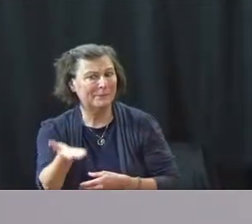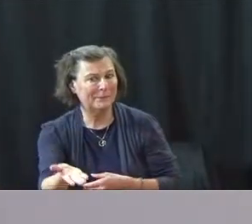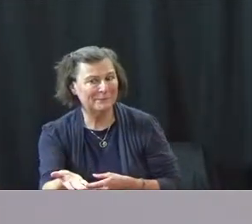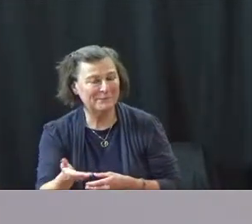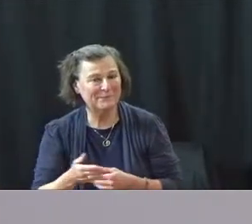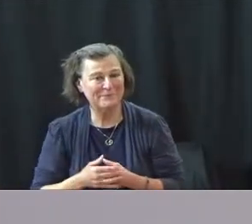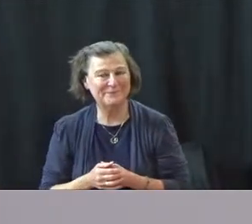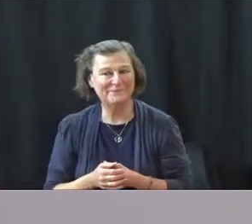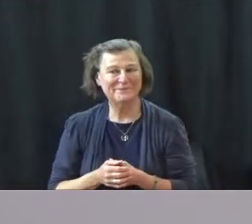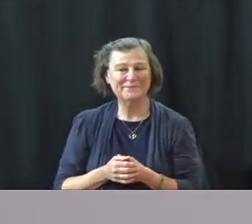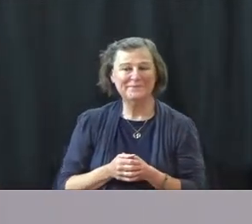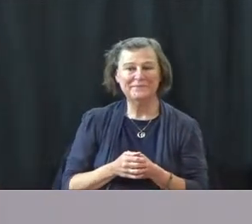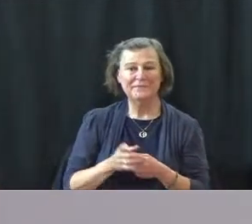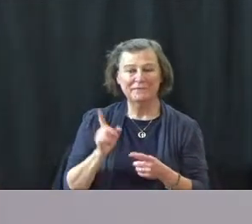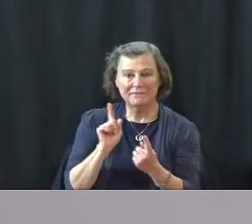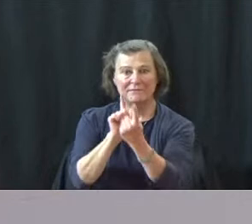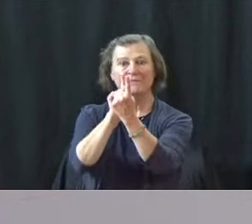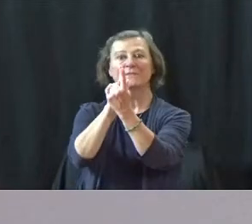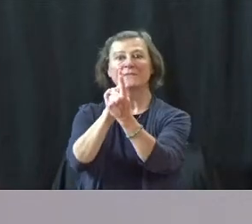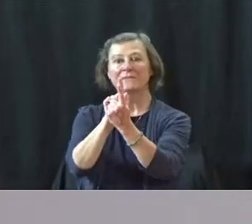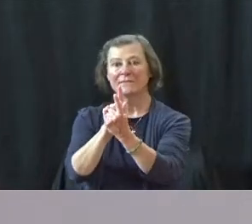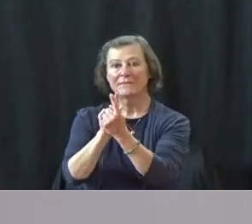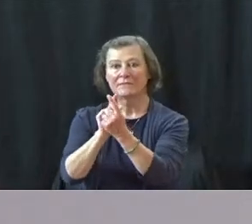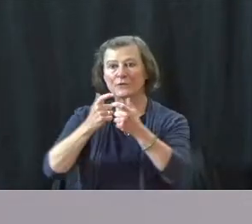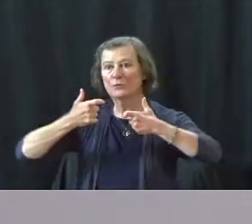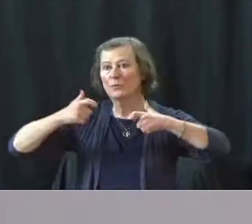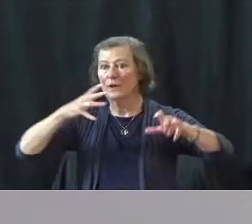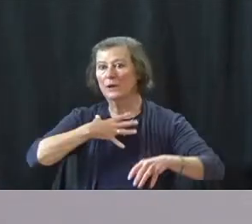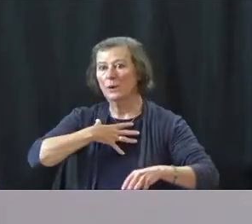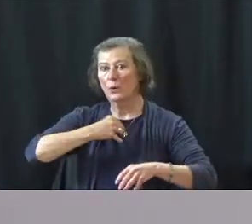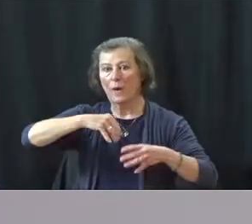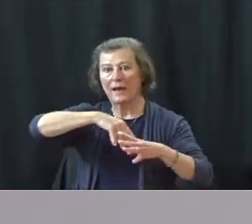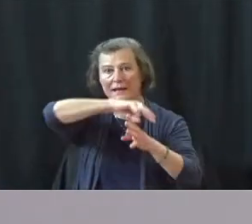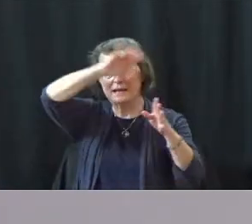She came upon the great light cave where Mother Earth does dwell.